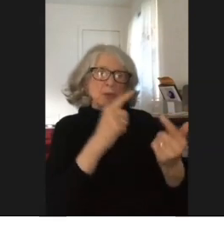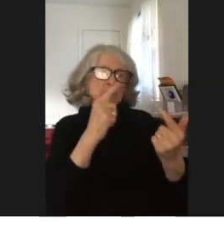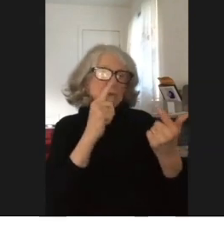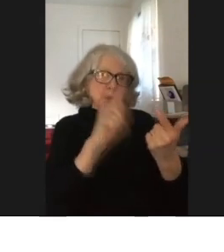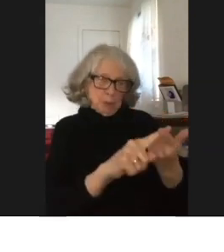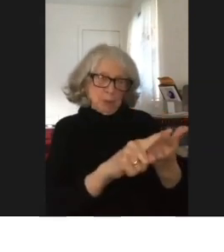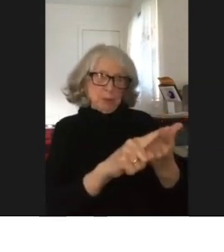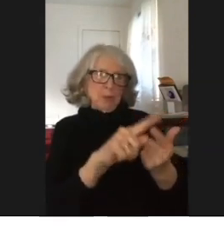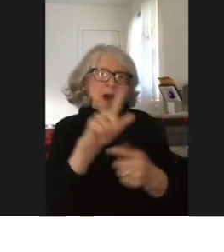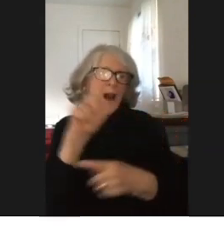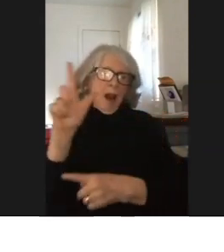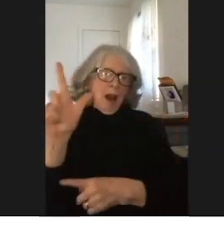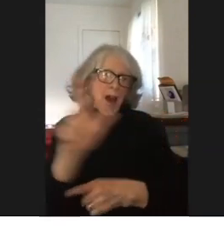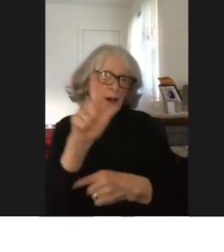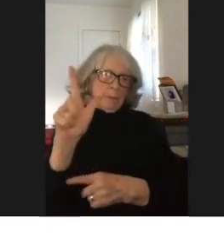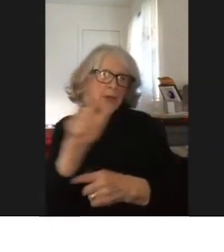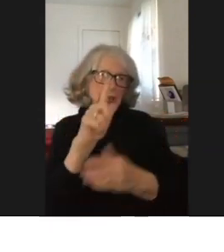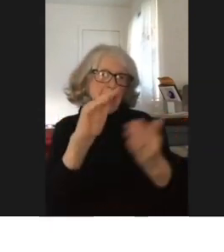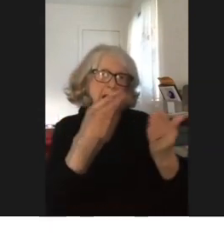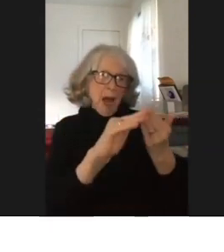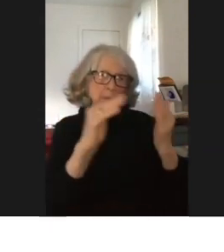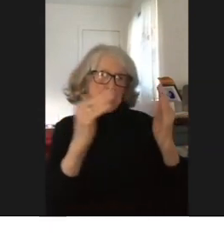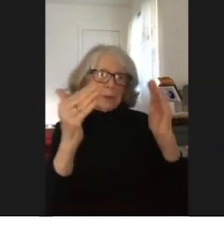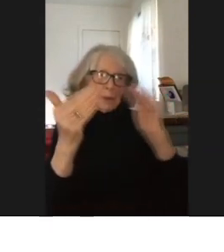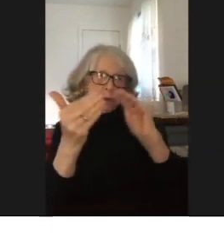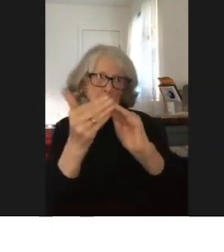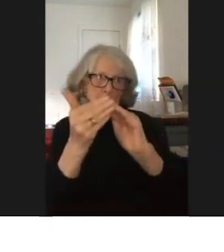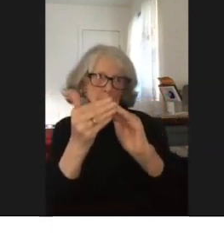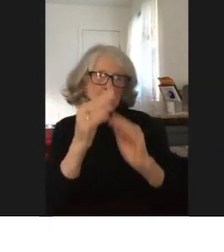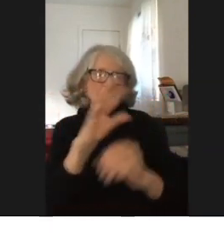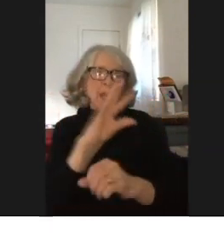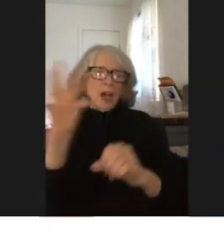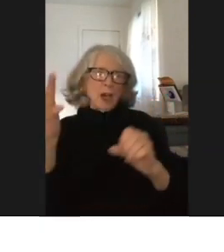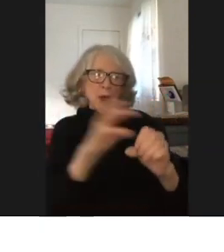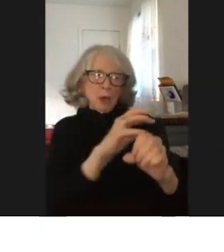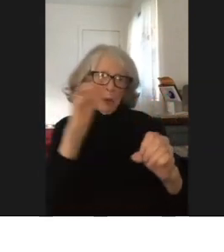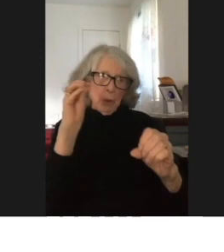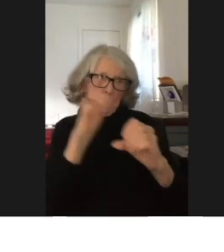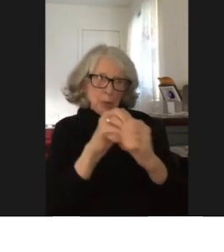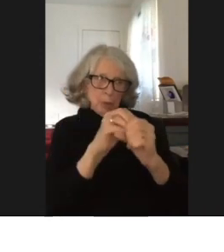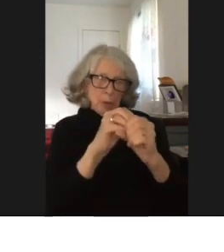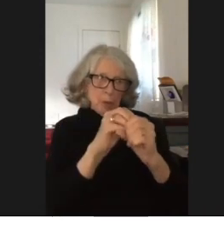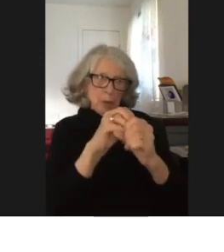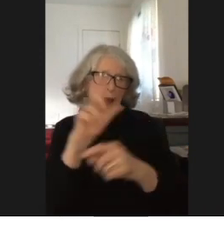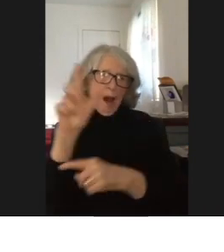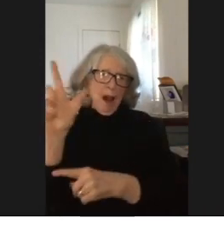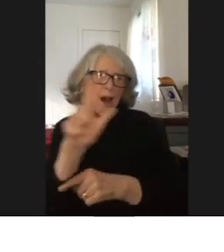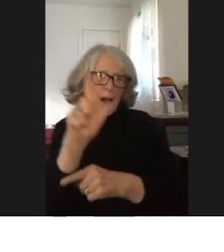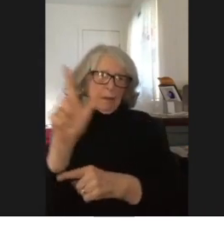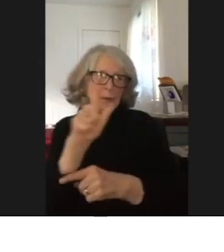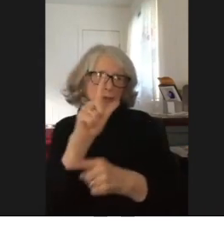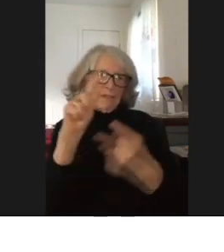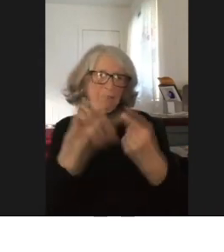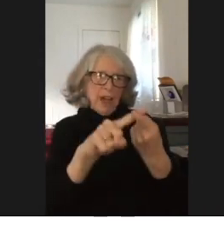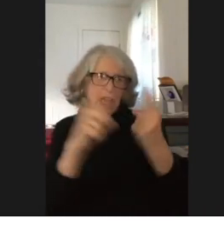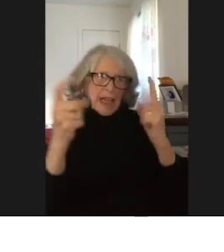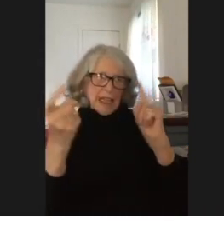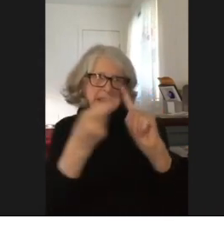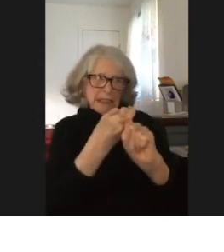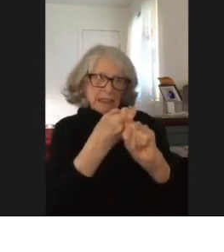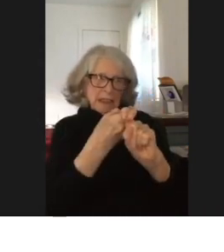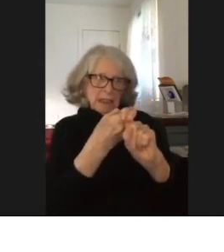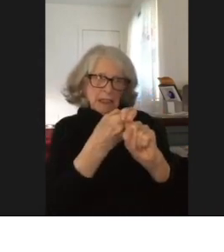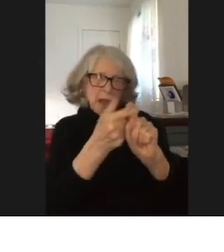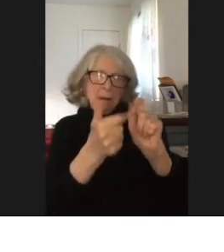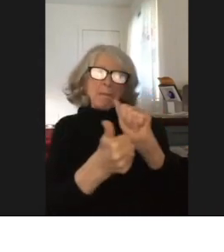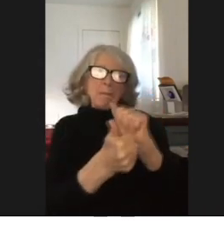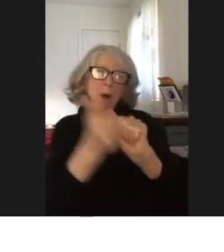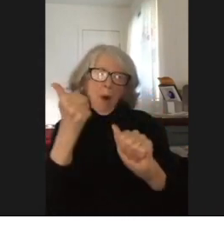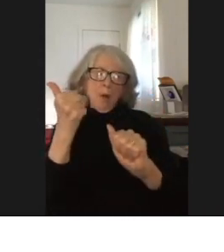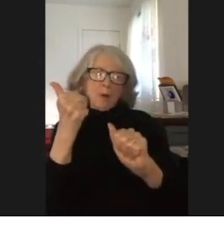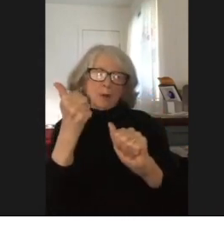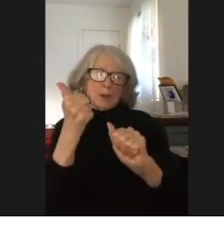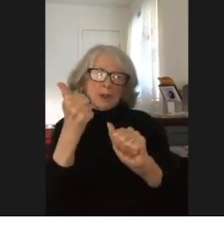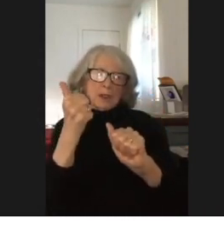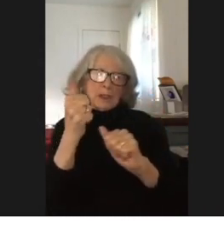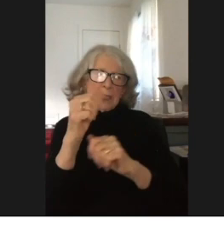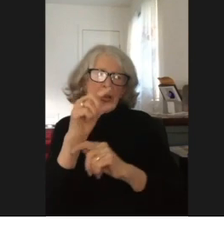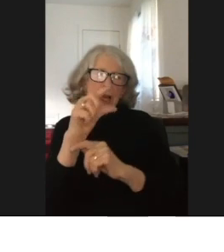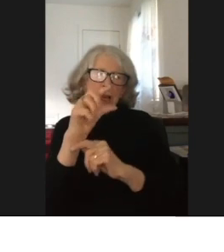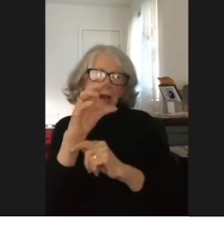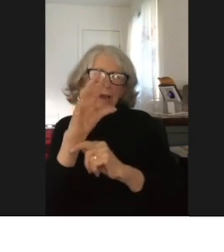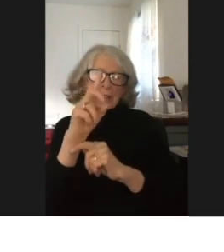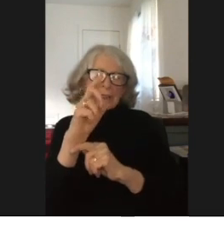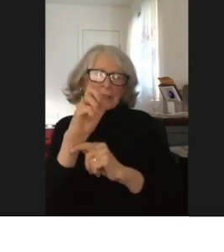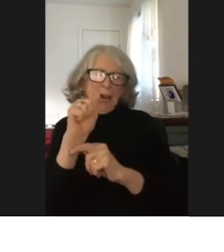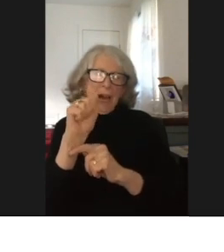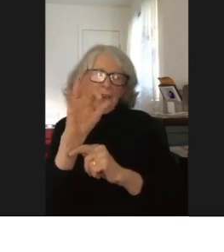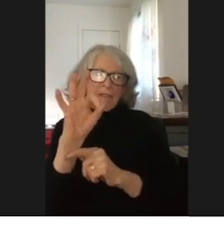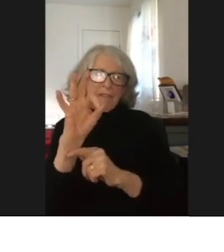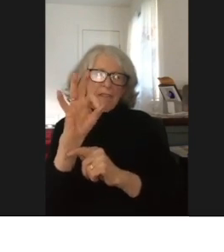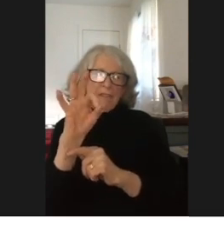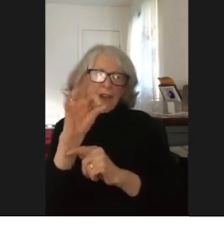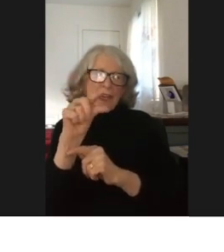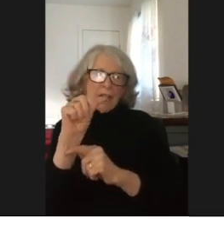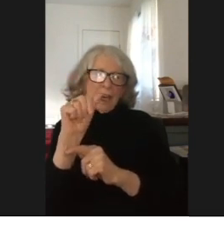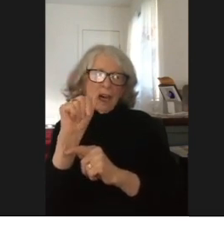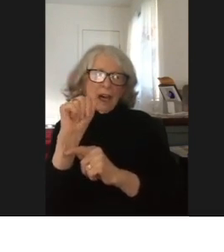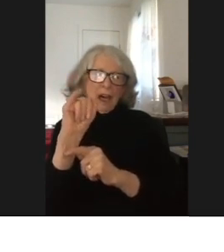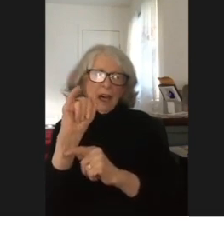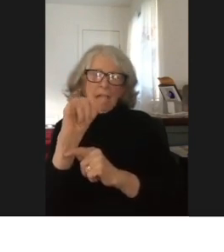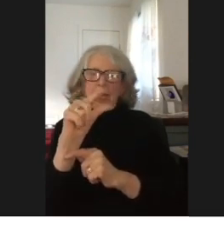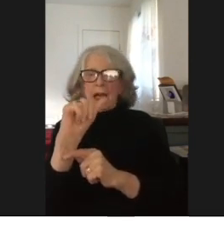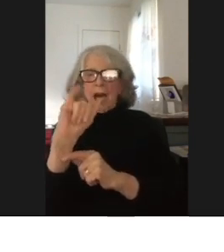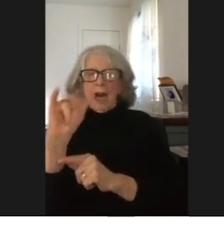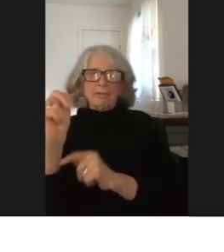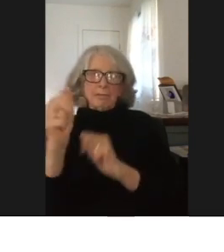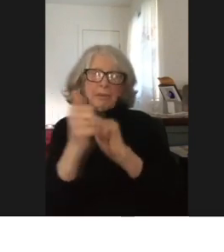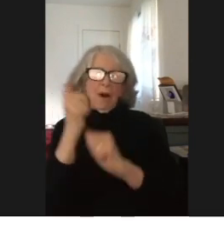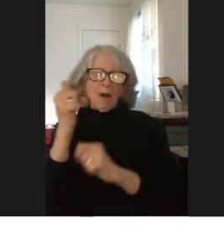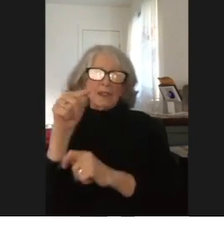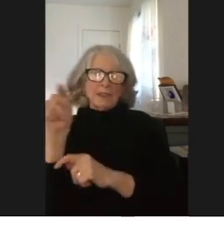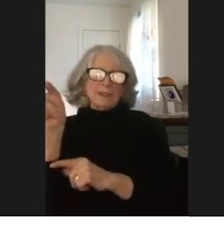And I'm so thankful to the library community, including the library friends as well